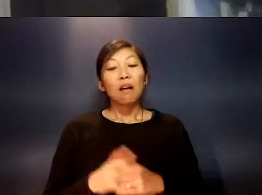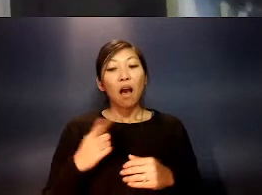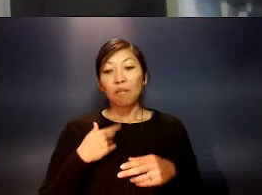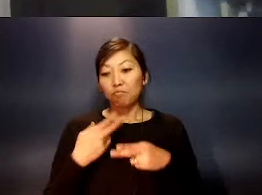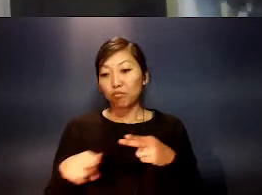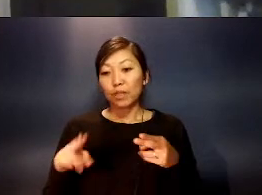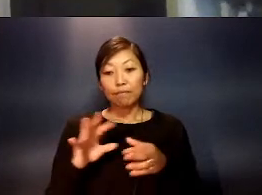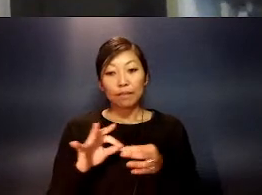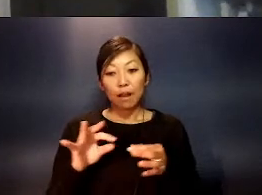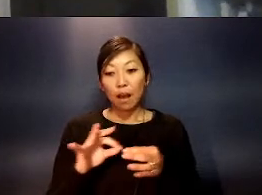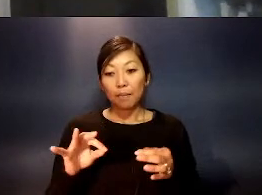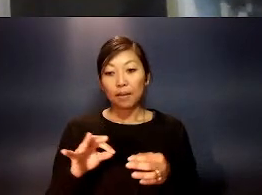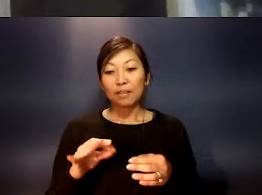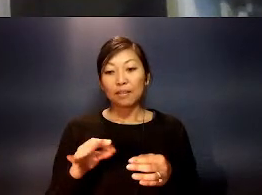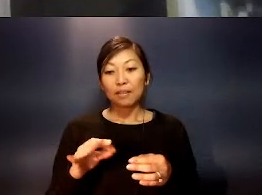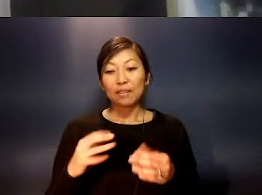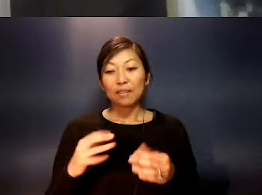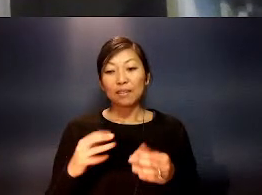THAT IS FURTHERING CRITICAL WORK AROUND EQUITY AND